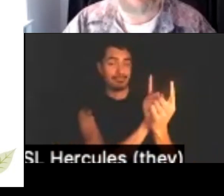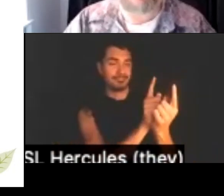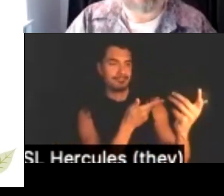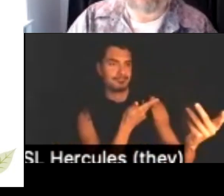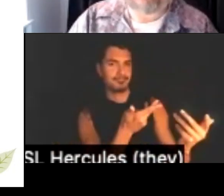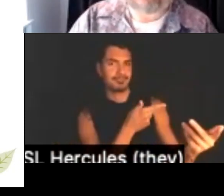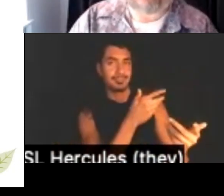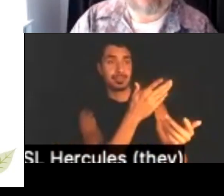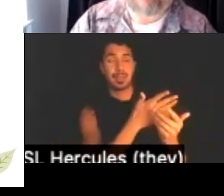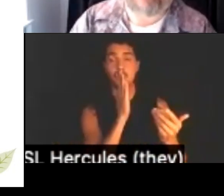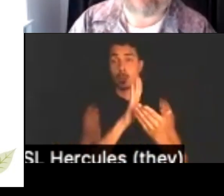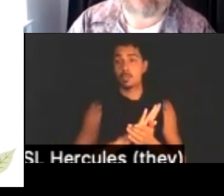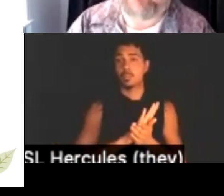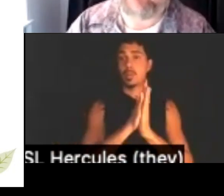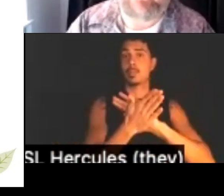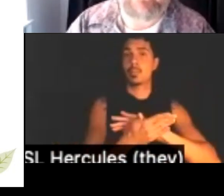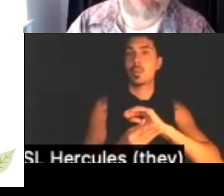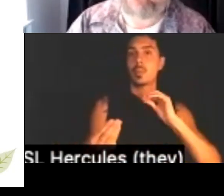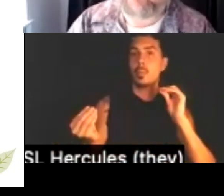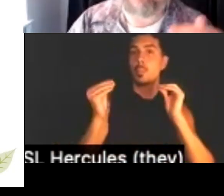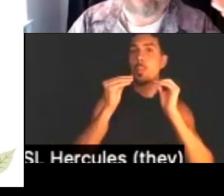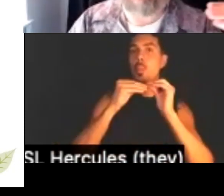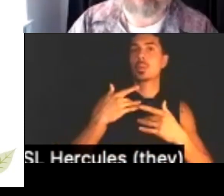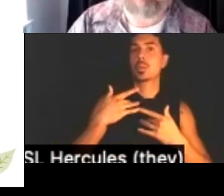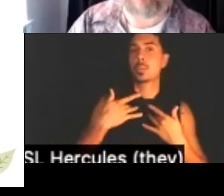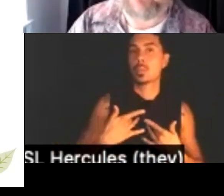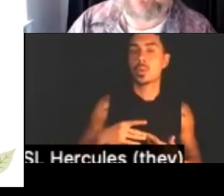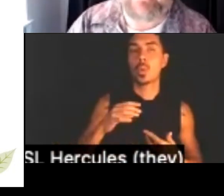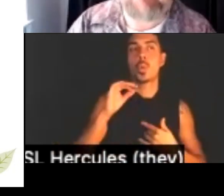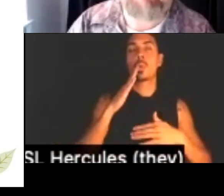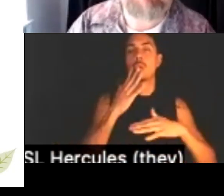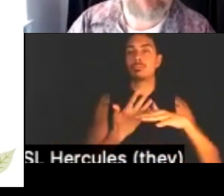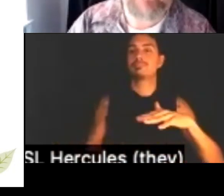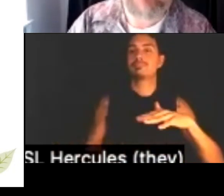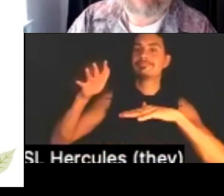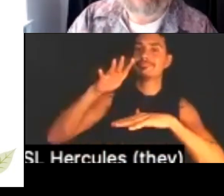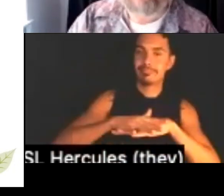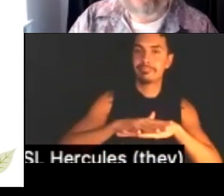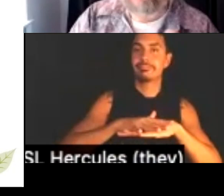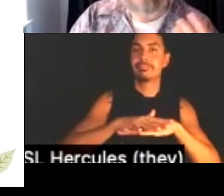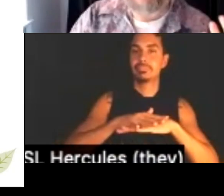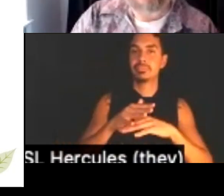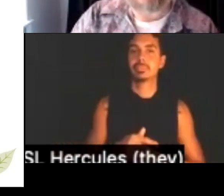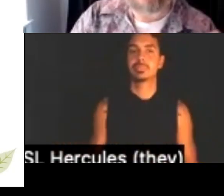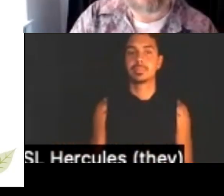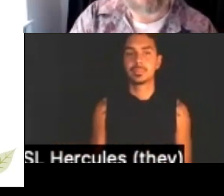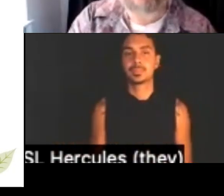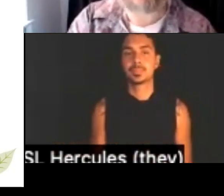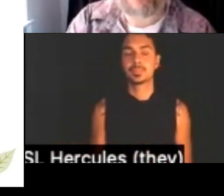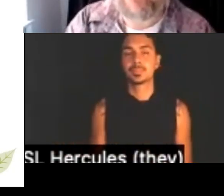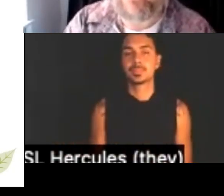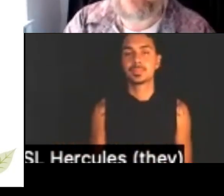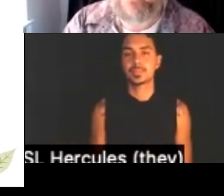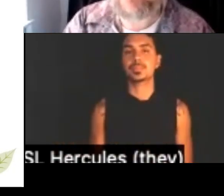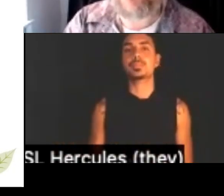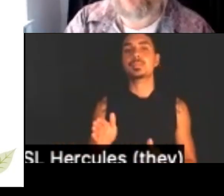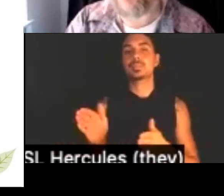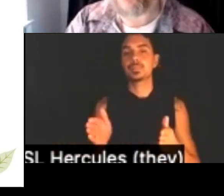or at least at a higher level of prevalence. We know that individual communities may experience